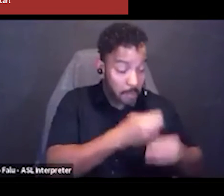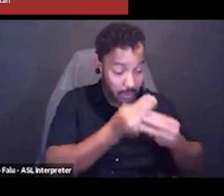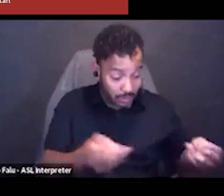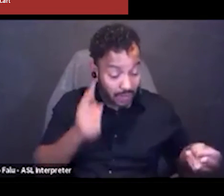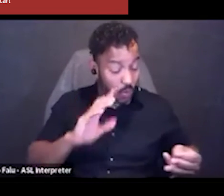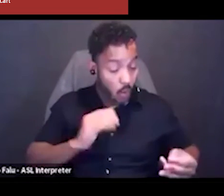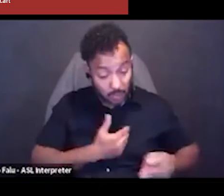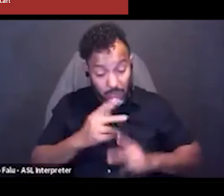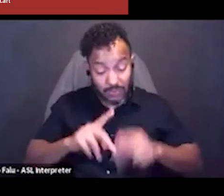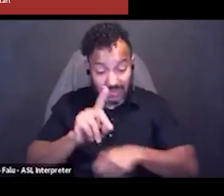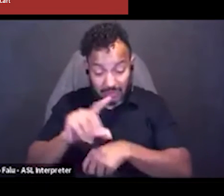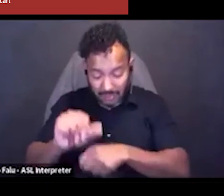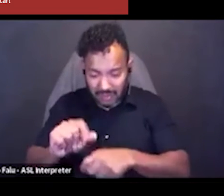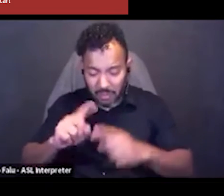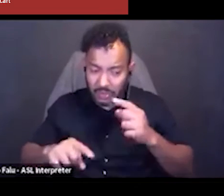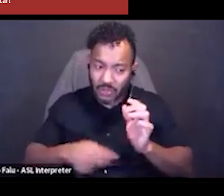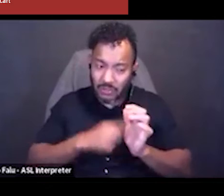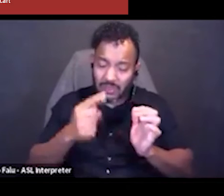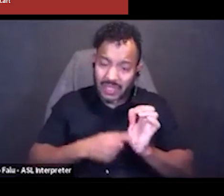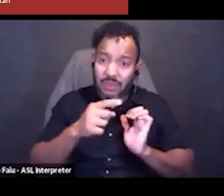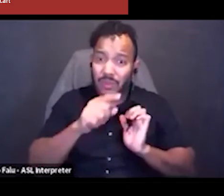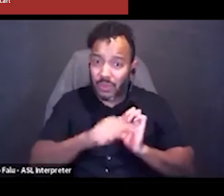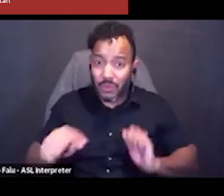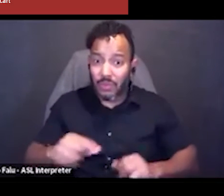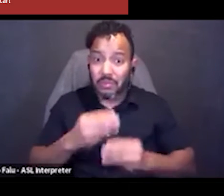We can't help it, this is what is going on.